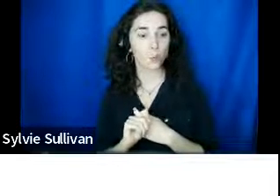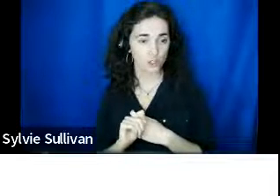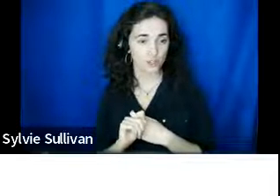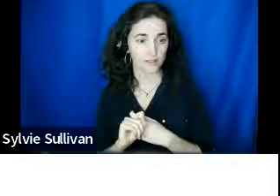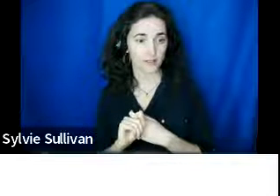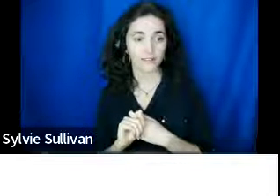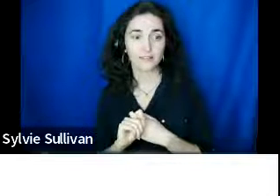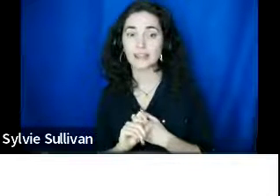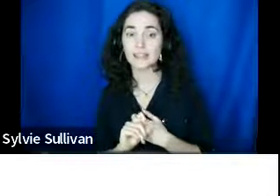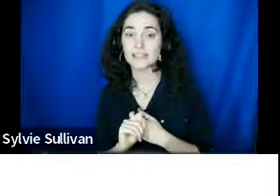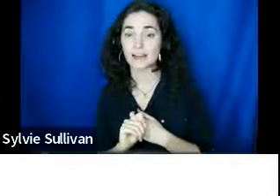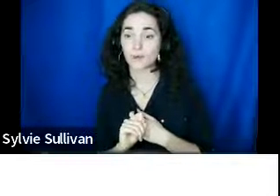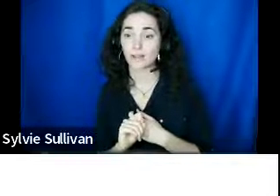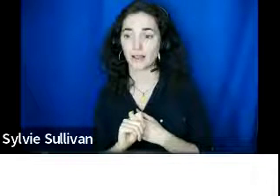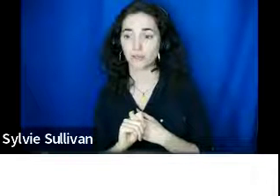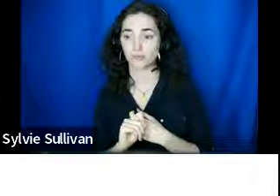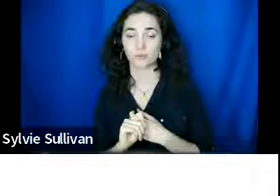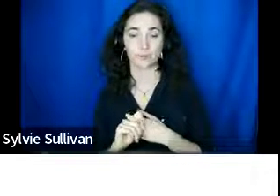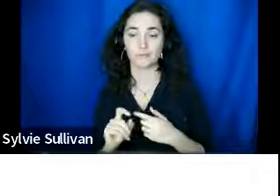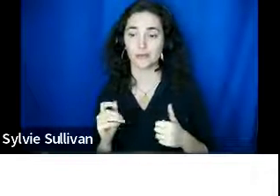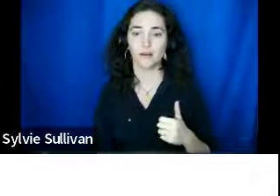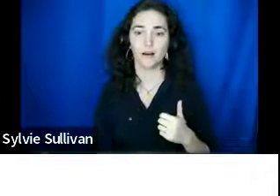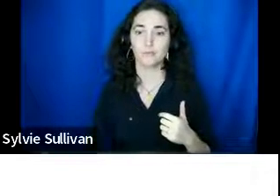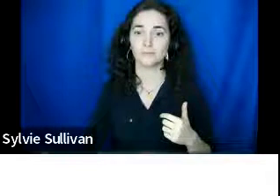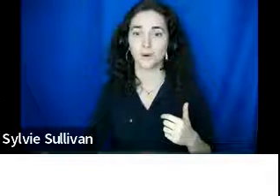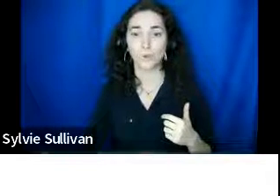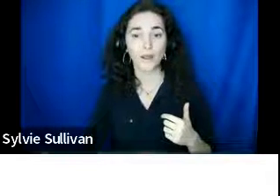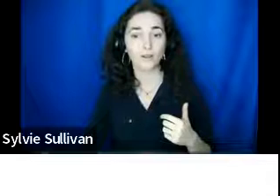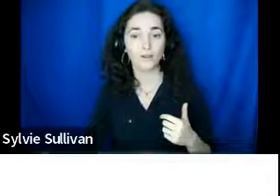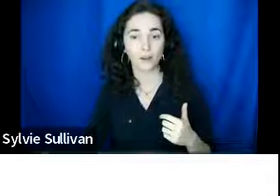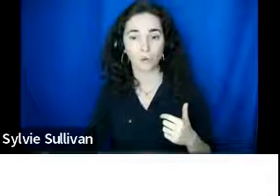We have questions that listed direct answers. So: when?